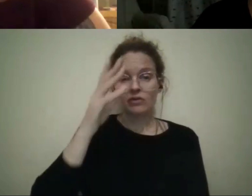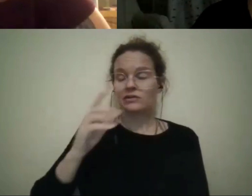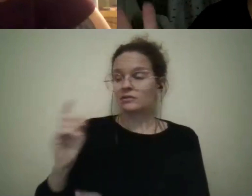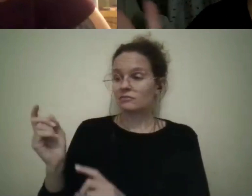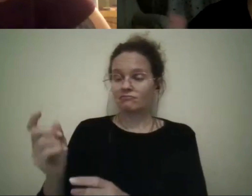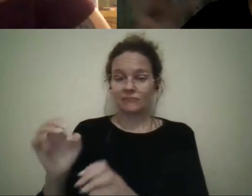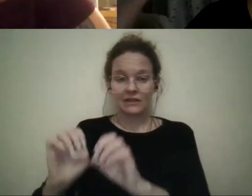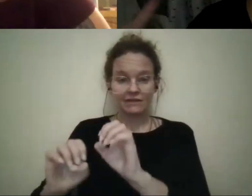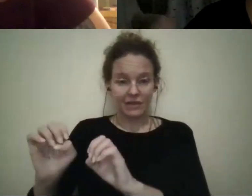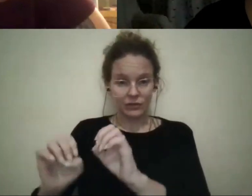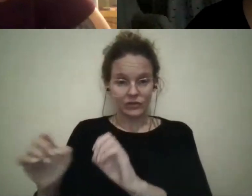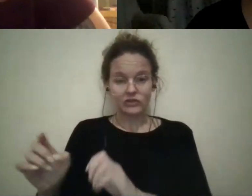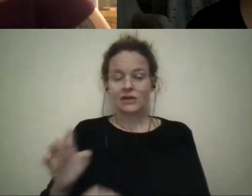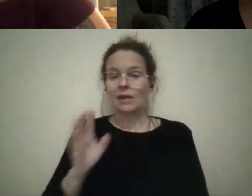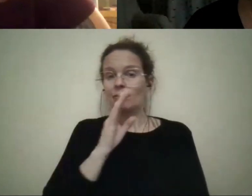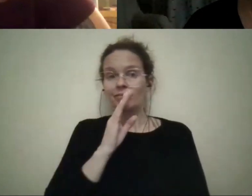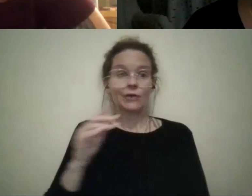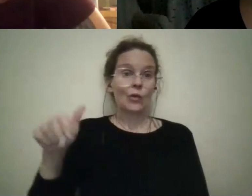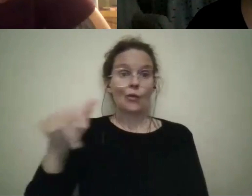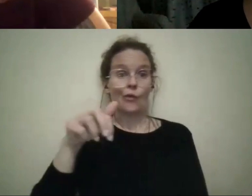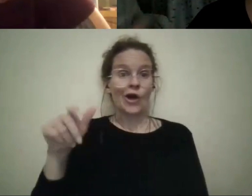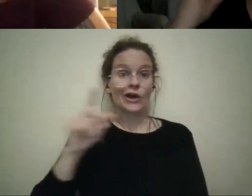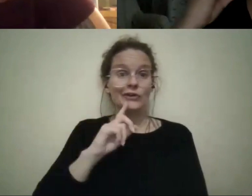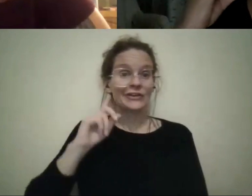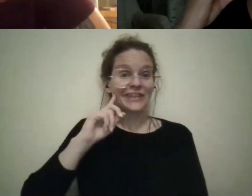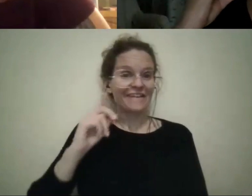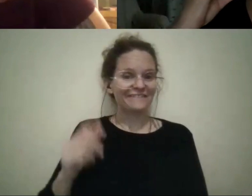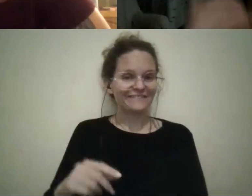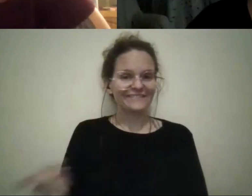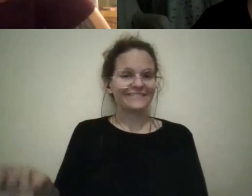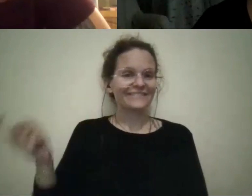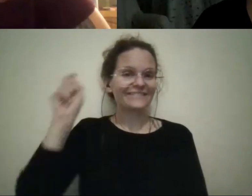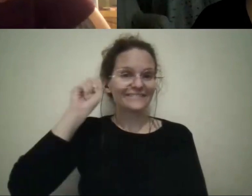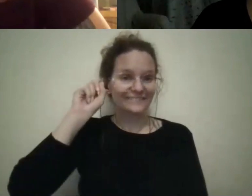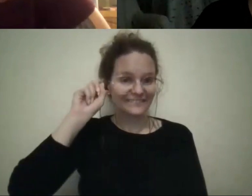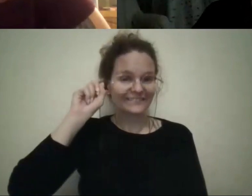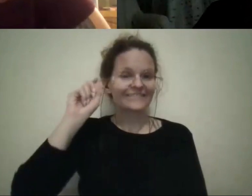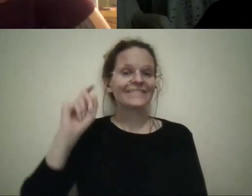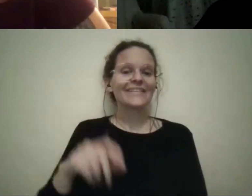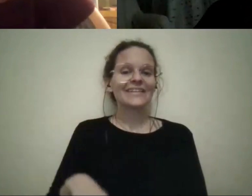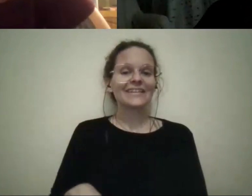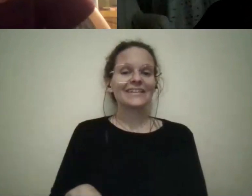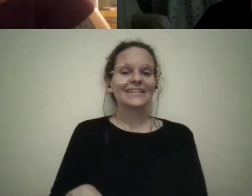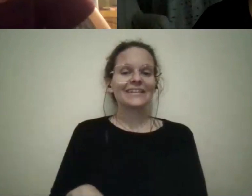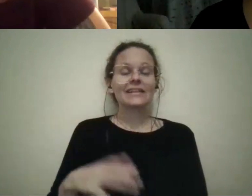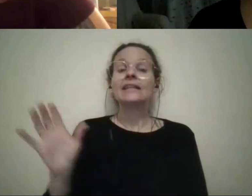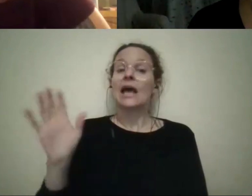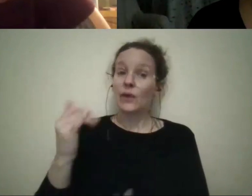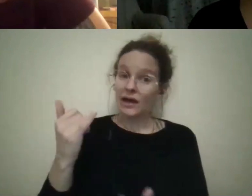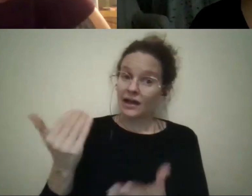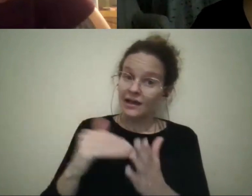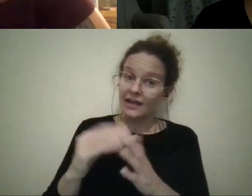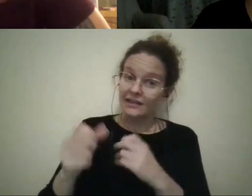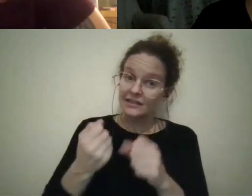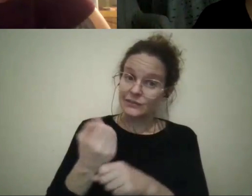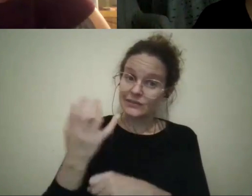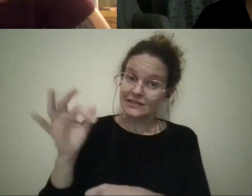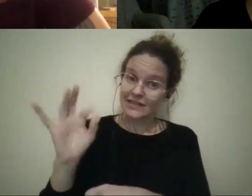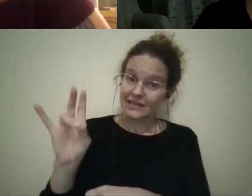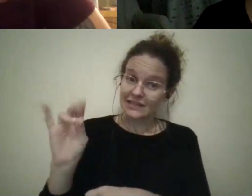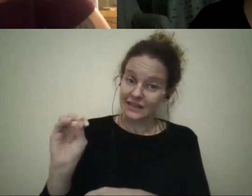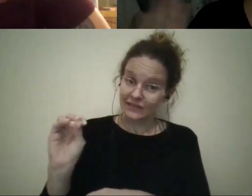I'm walking around Deaf. And put a hearing aid on. And now this was back in the 70s, so they stuck